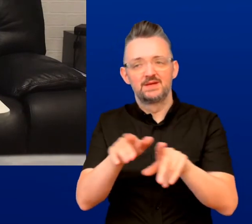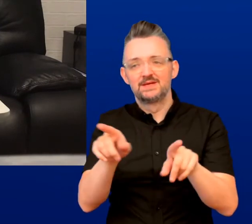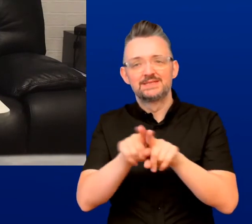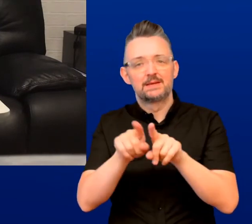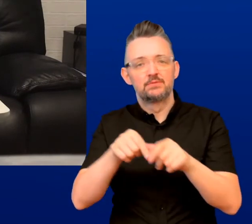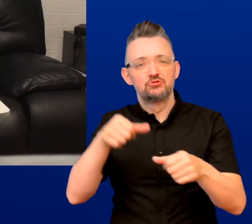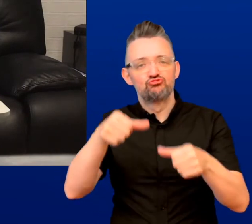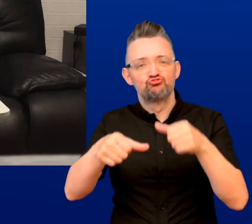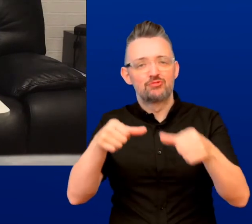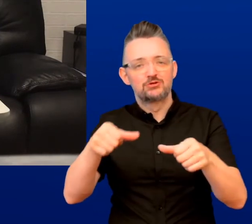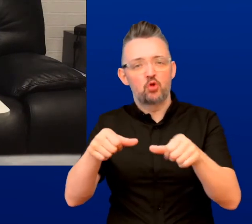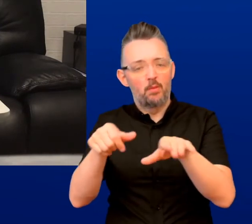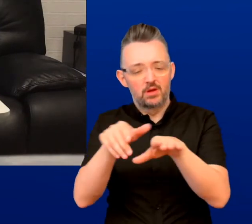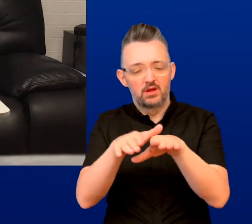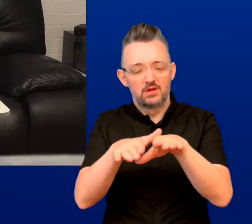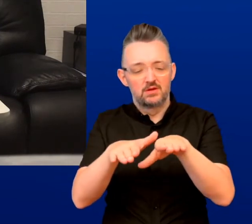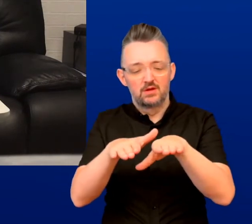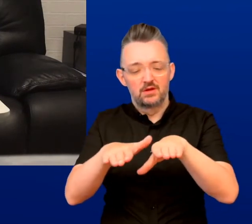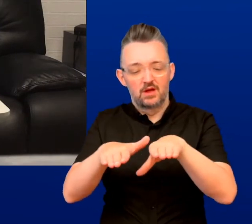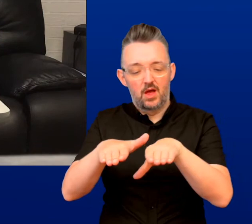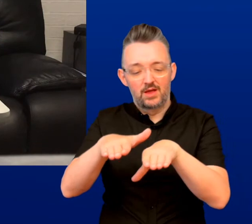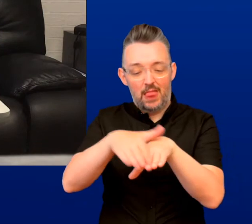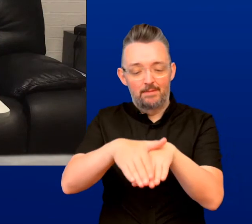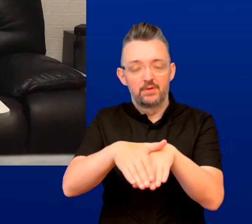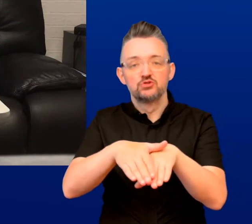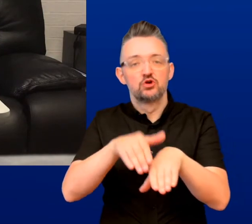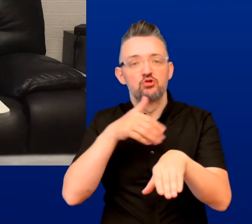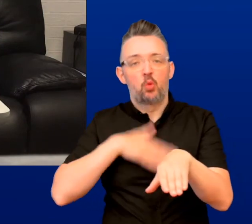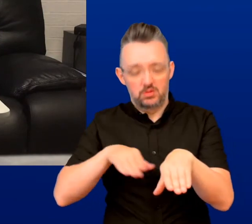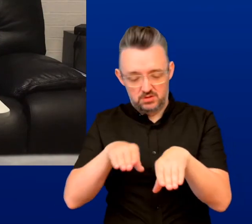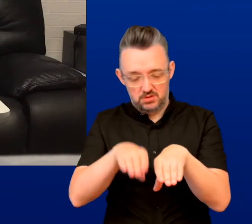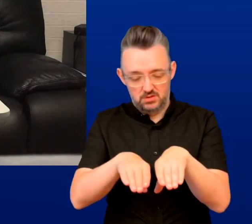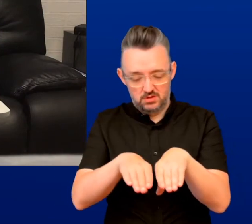a kind of jigsaw puzzle but an overlapping jigsaw puzzle.